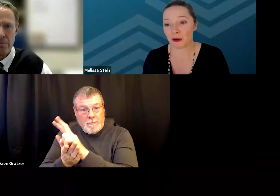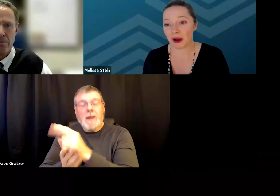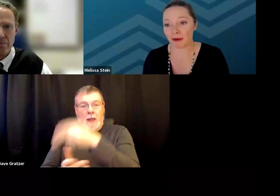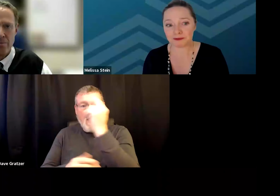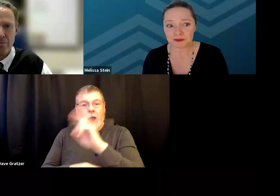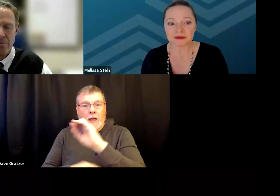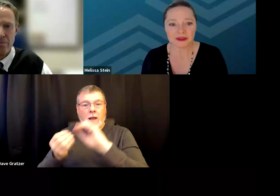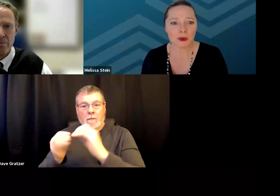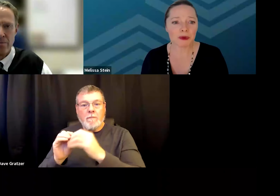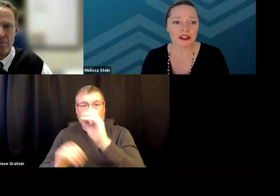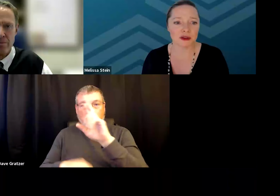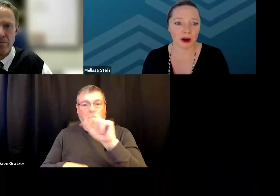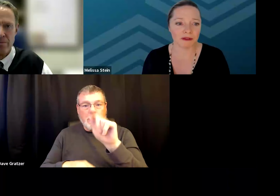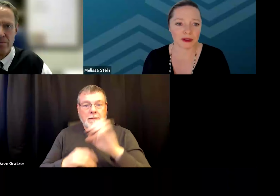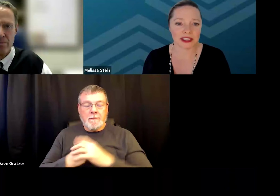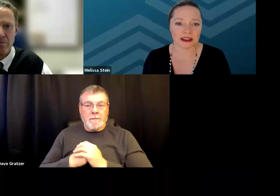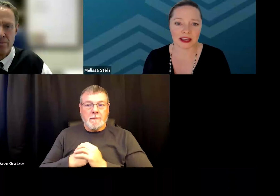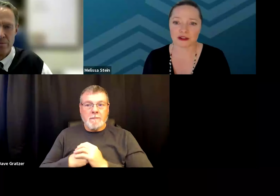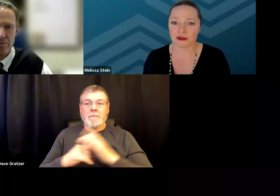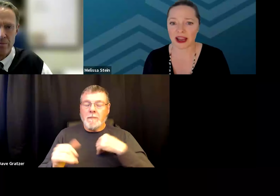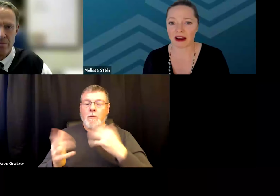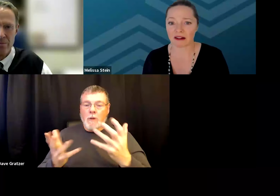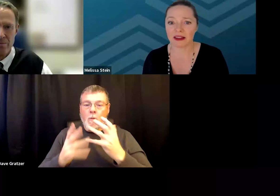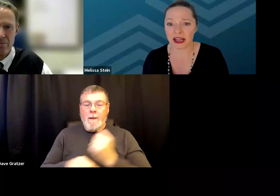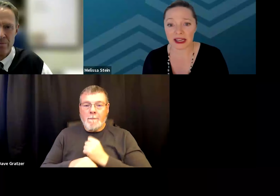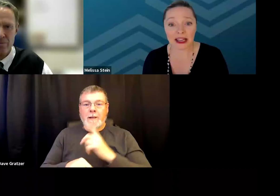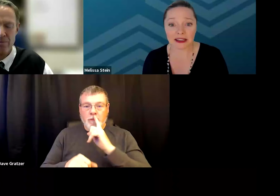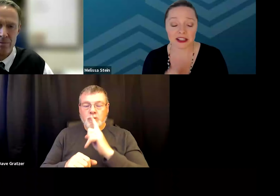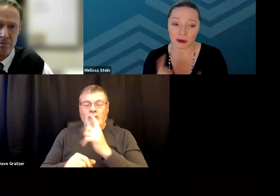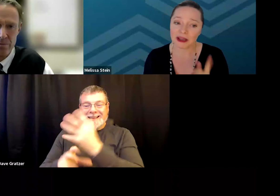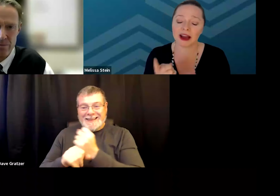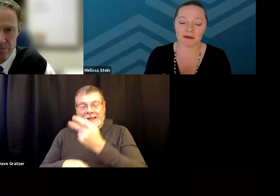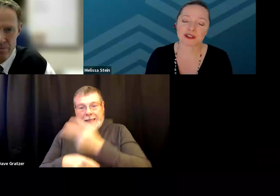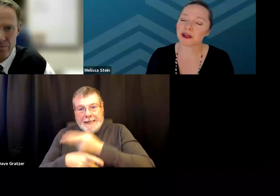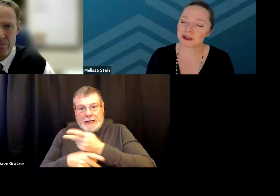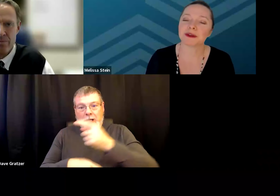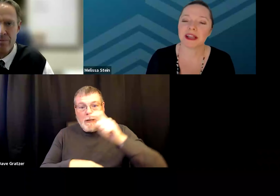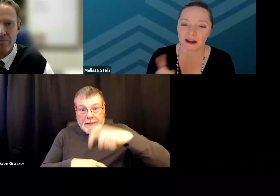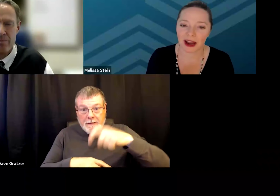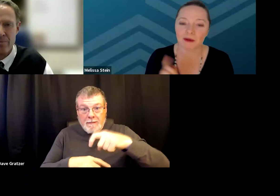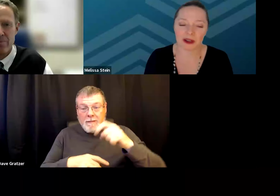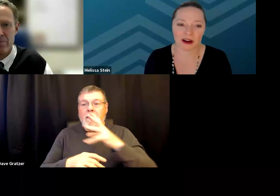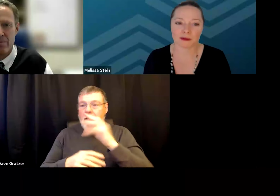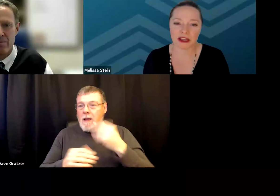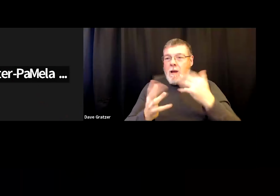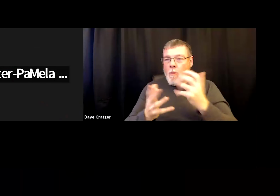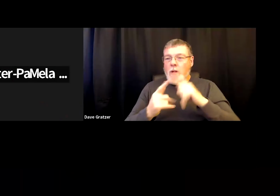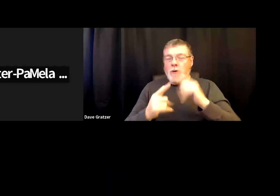So we really do want folks to get linked to the care that they need. And so just wanted to reiterate what Dr. Peters said